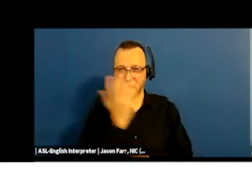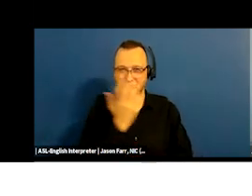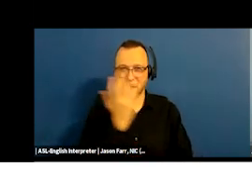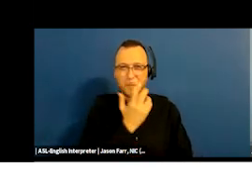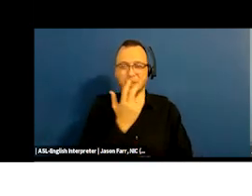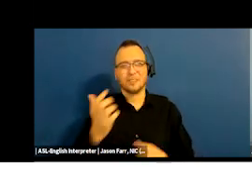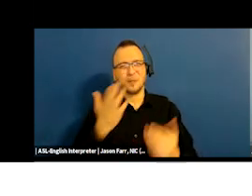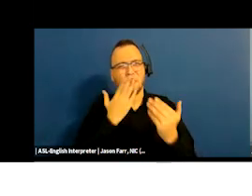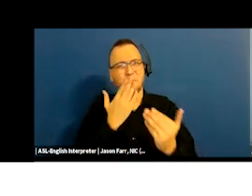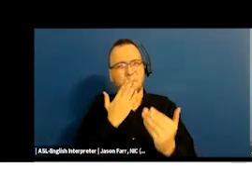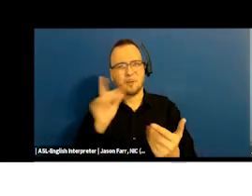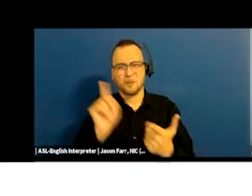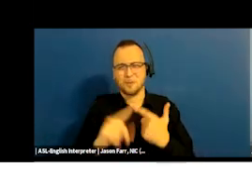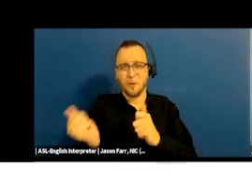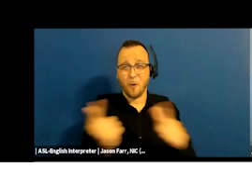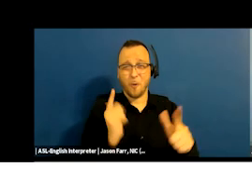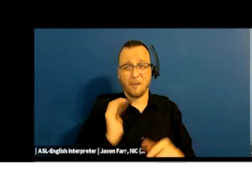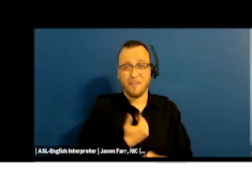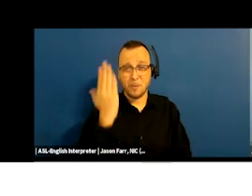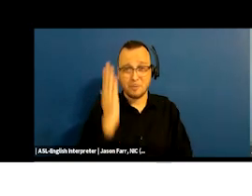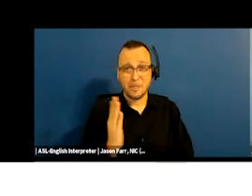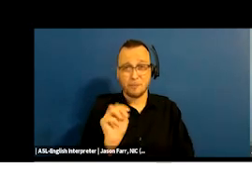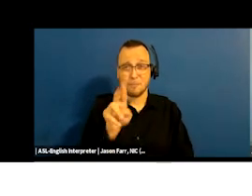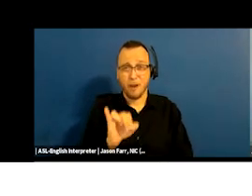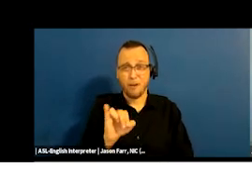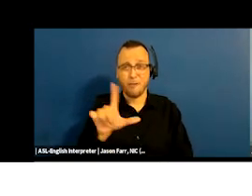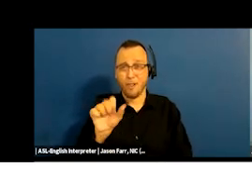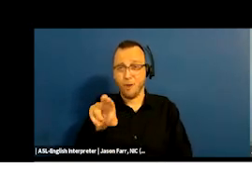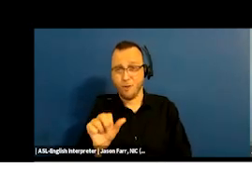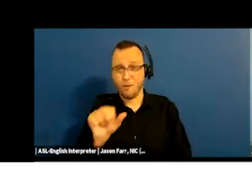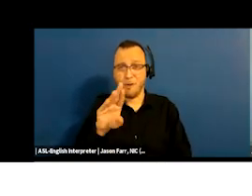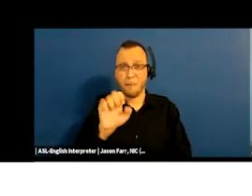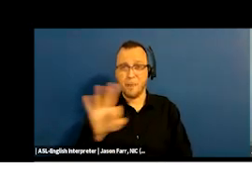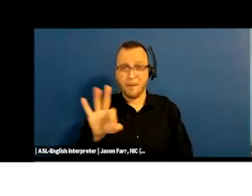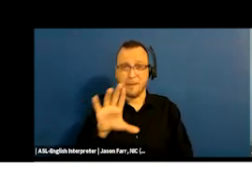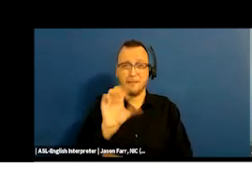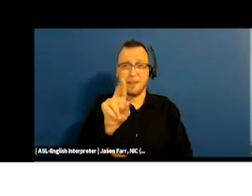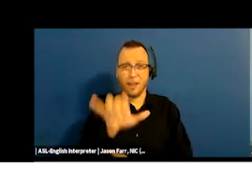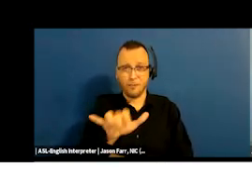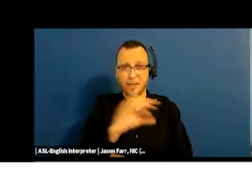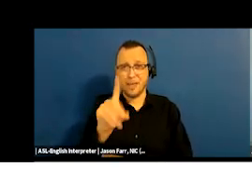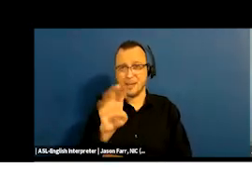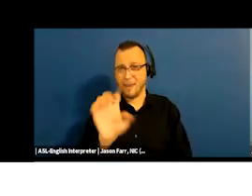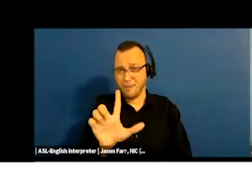or if you are submitting those on your own for CEUs. We just really appreciate the participation we had.